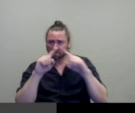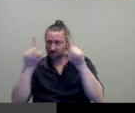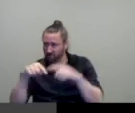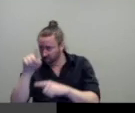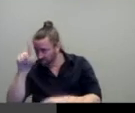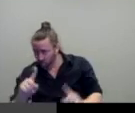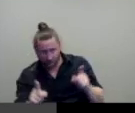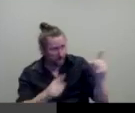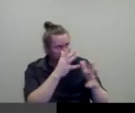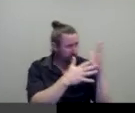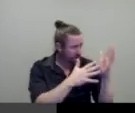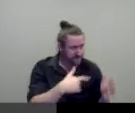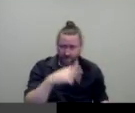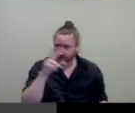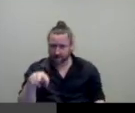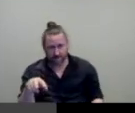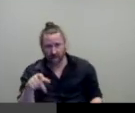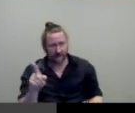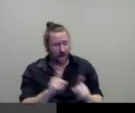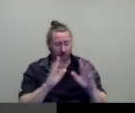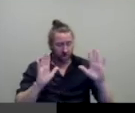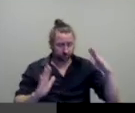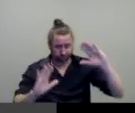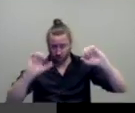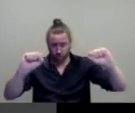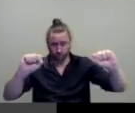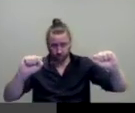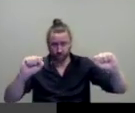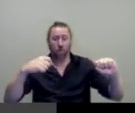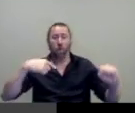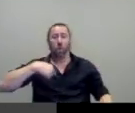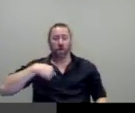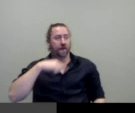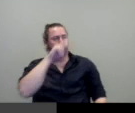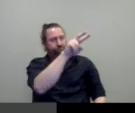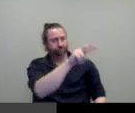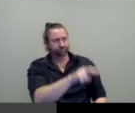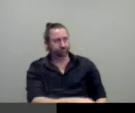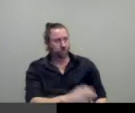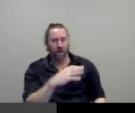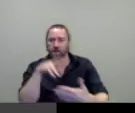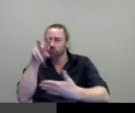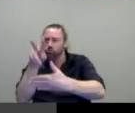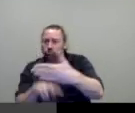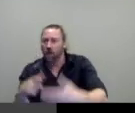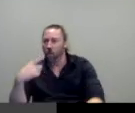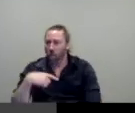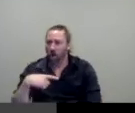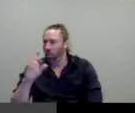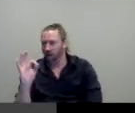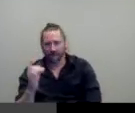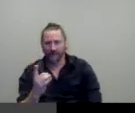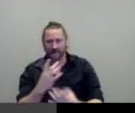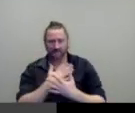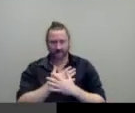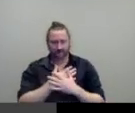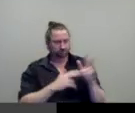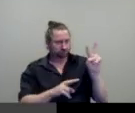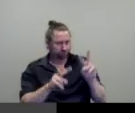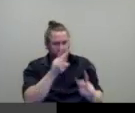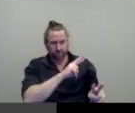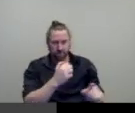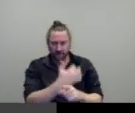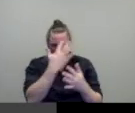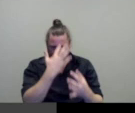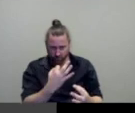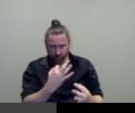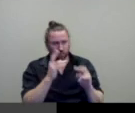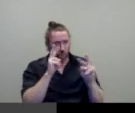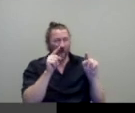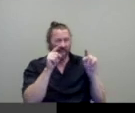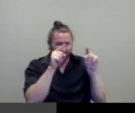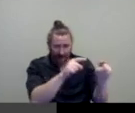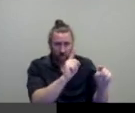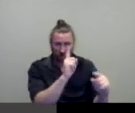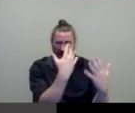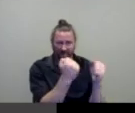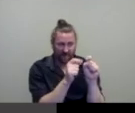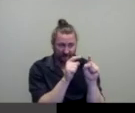they want us to trust our senses to perceive without language and to focus on what is there